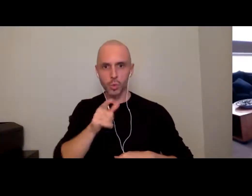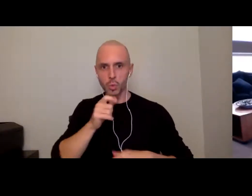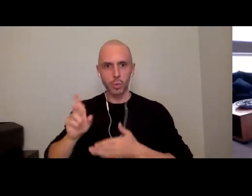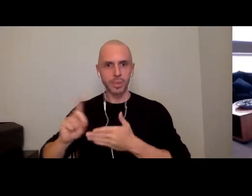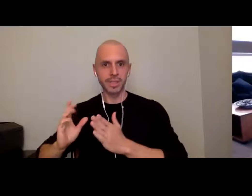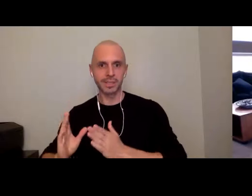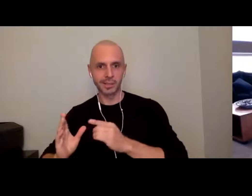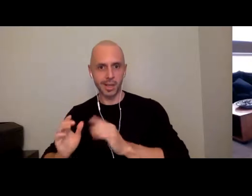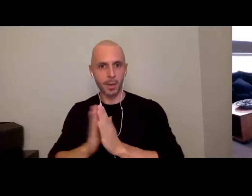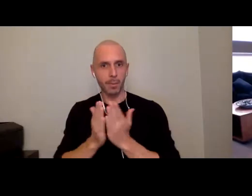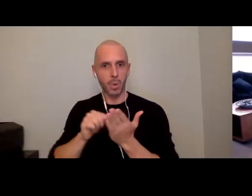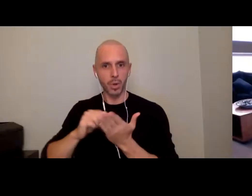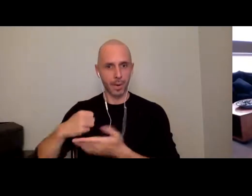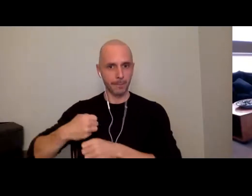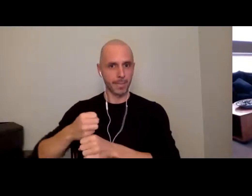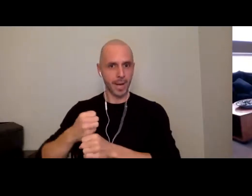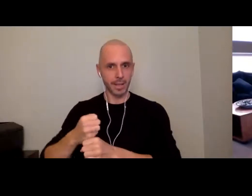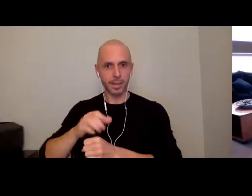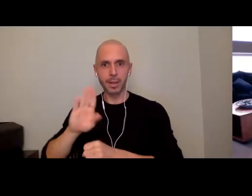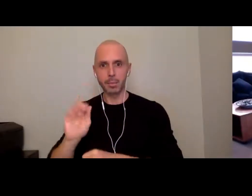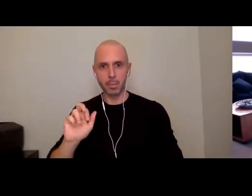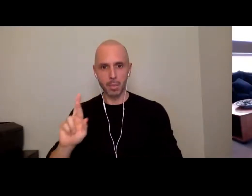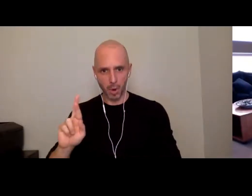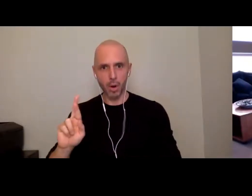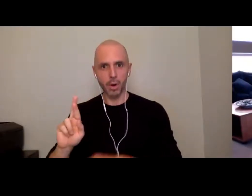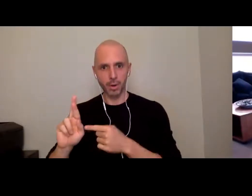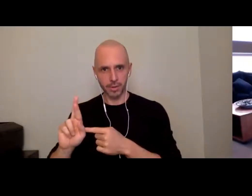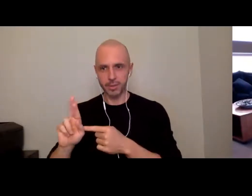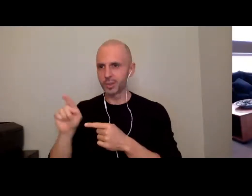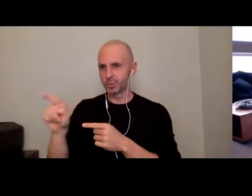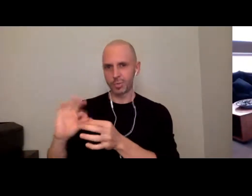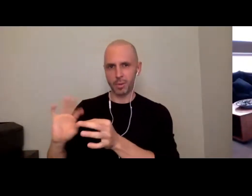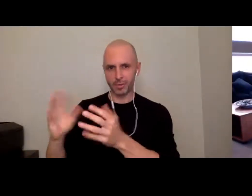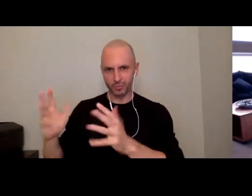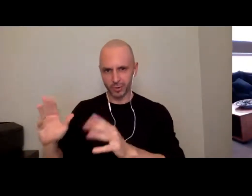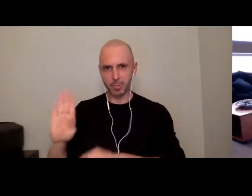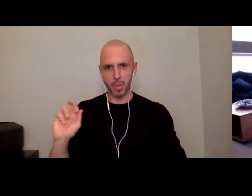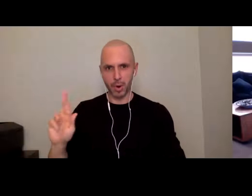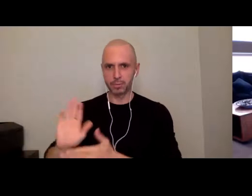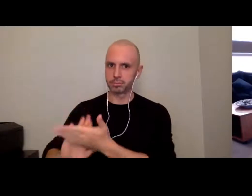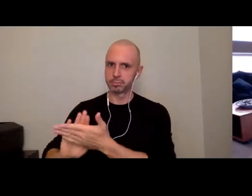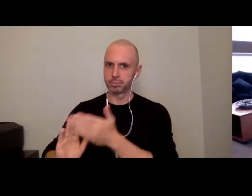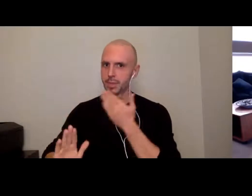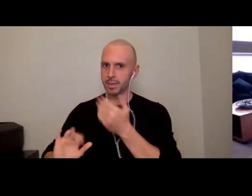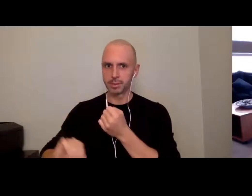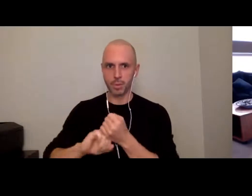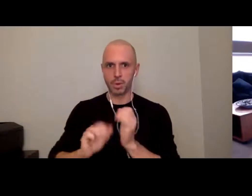and also to Edward Burtynsky who initiated this award , i understand with the Scotiabank and that